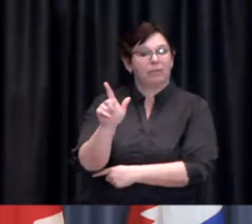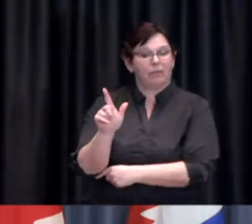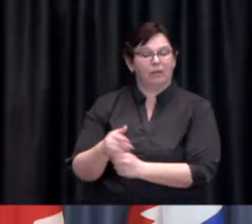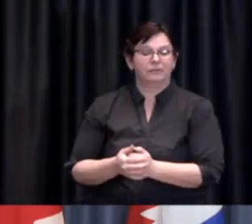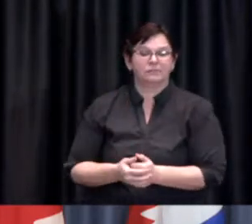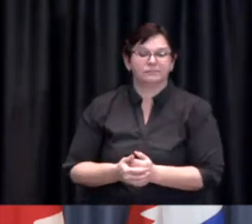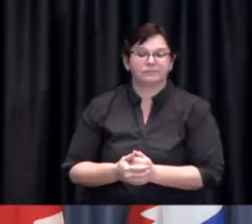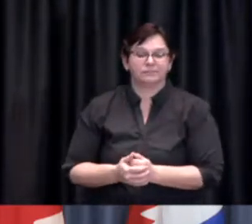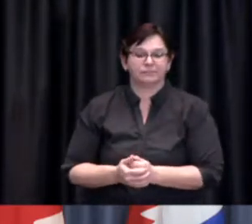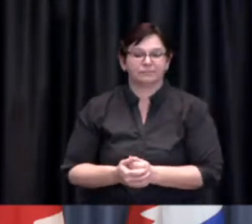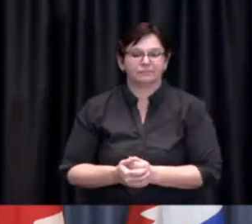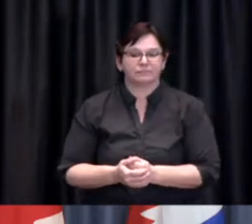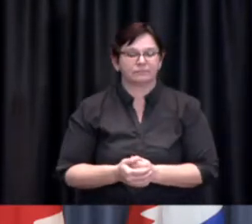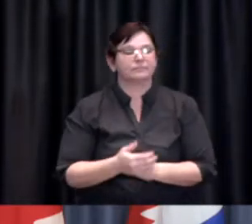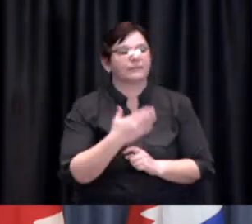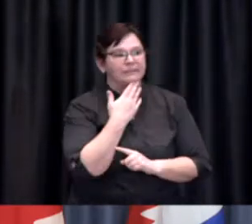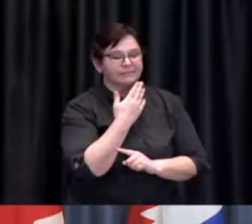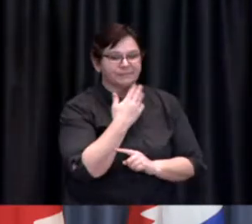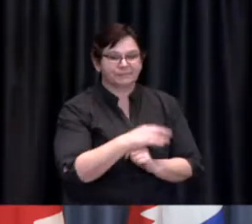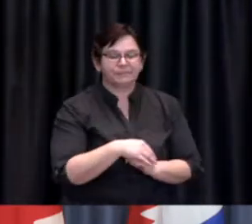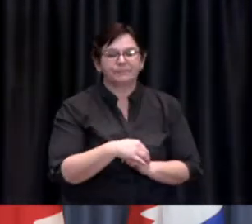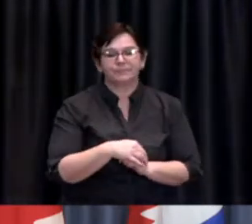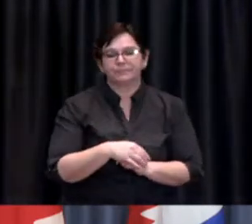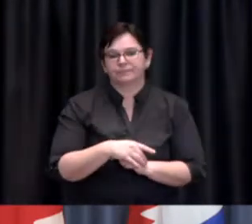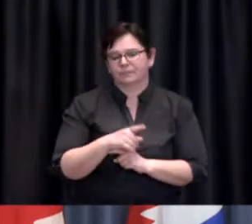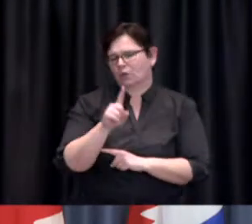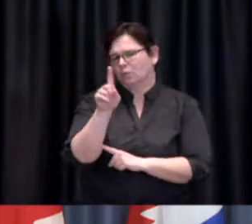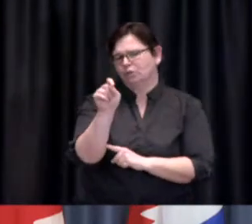Dave: Thanks Brad my first question is for Dr. de Villa.